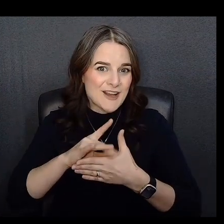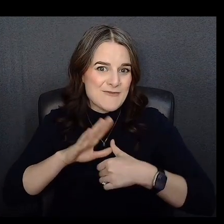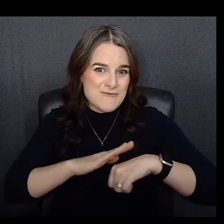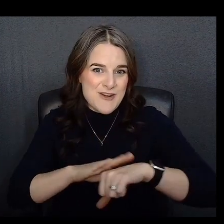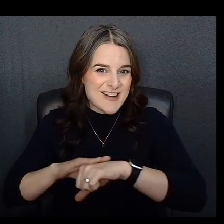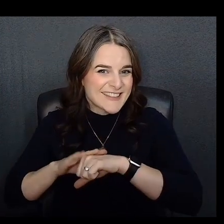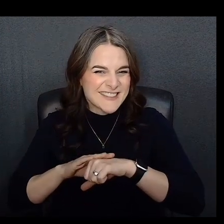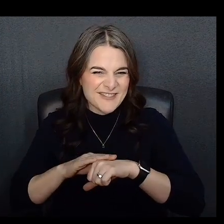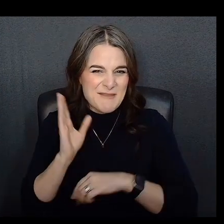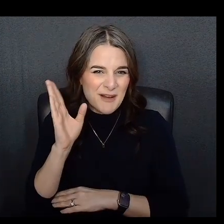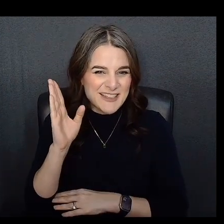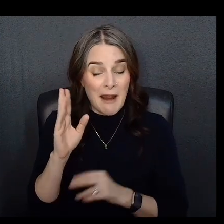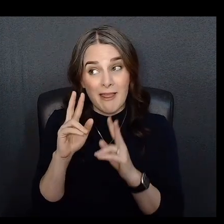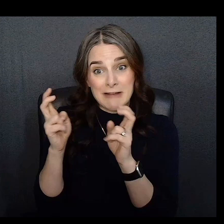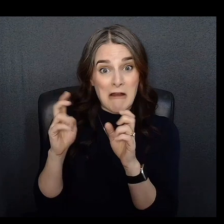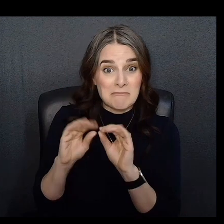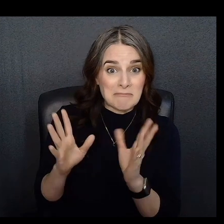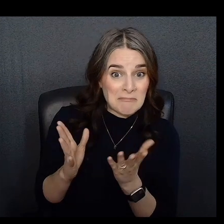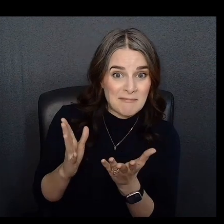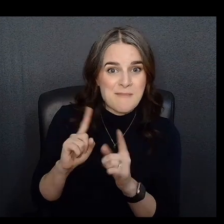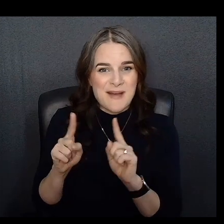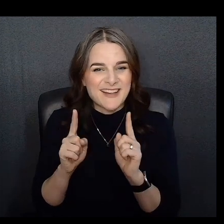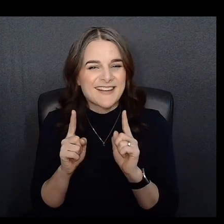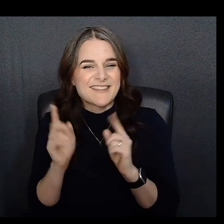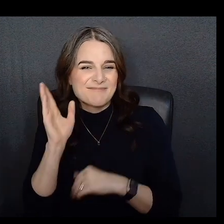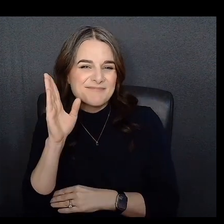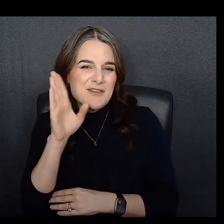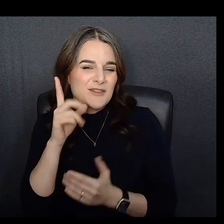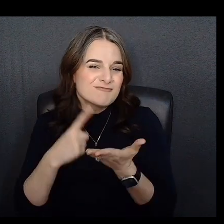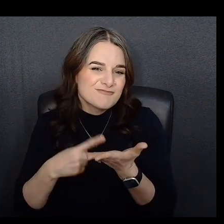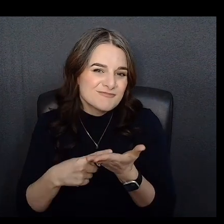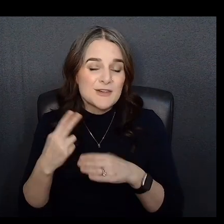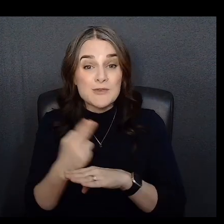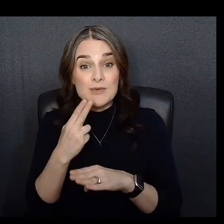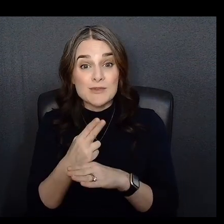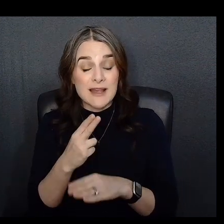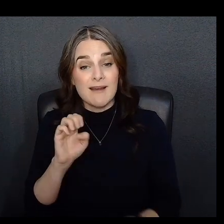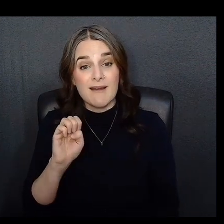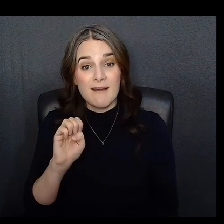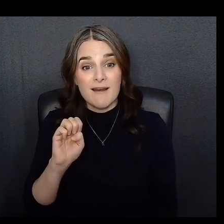it's kind of in the title, but with this presentation, we are going to be talking and using some explicit language.